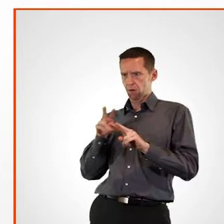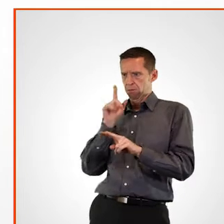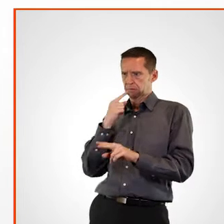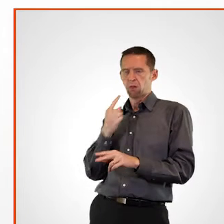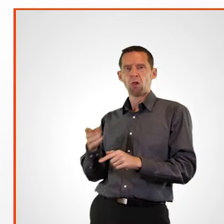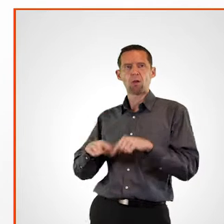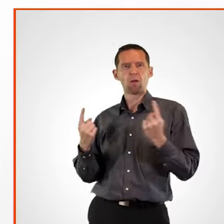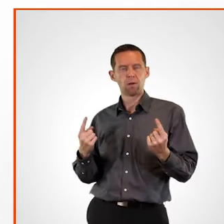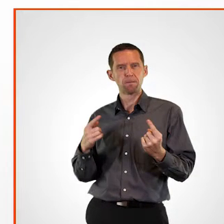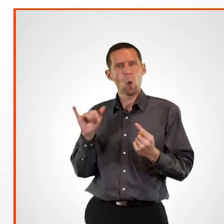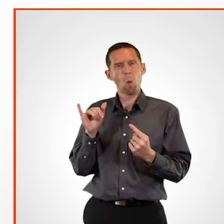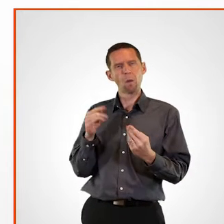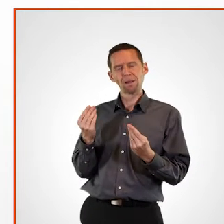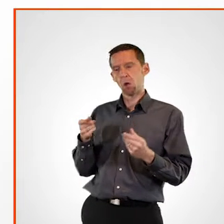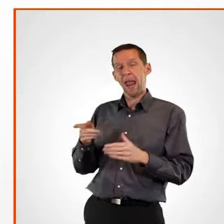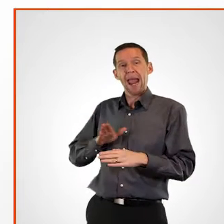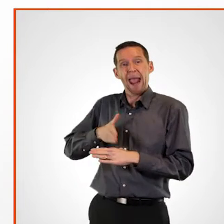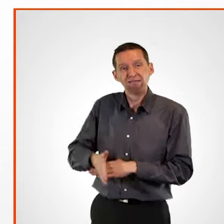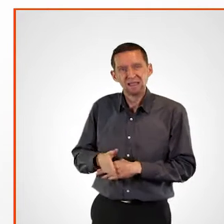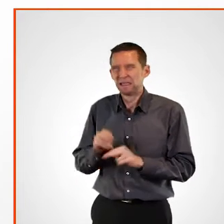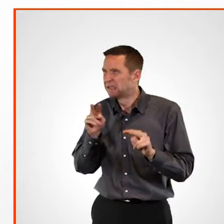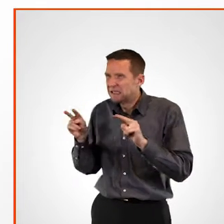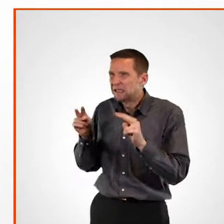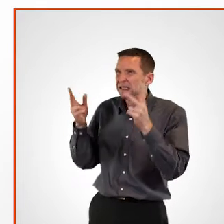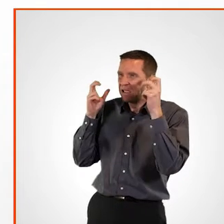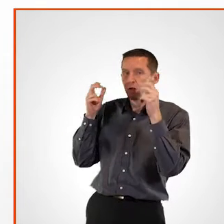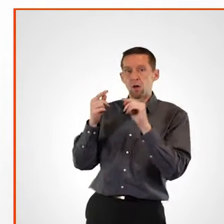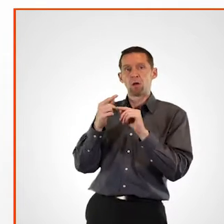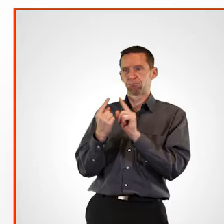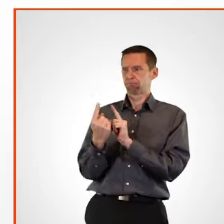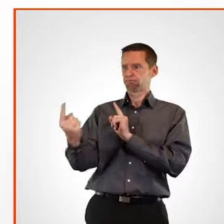the efforts that these children have to make, especially in distance listening.